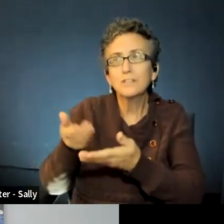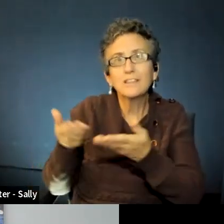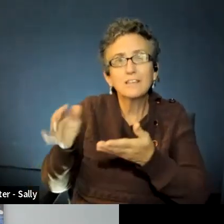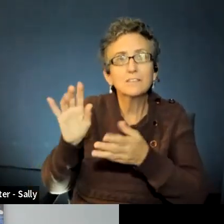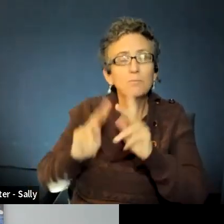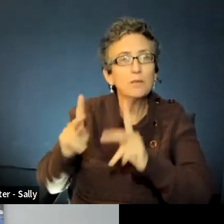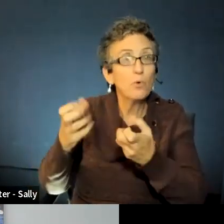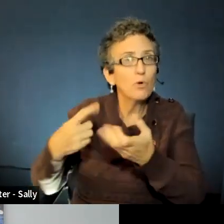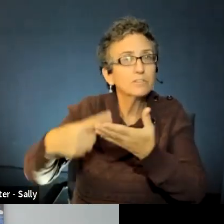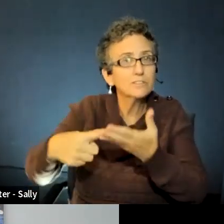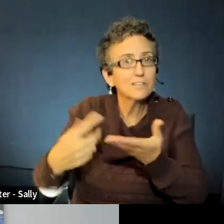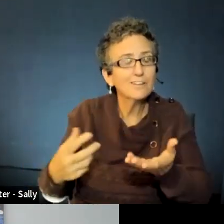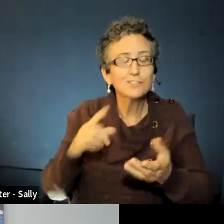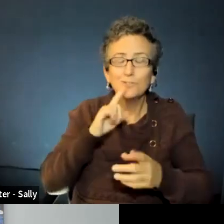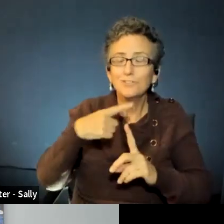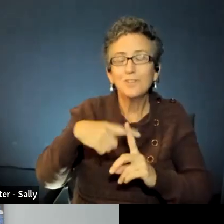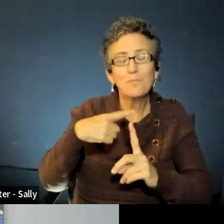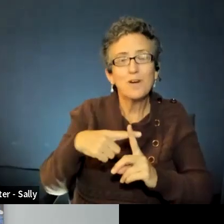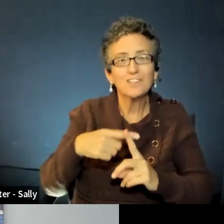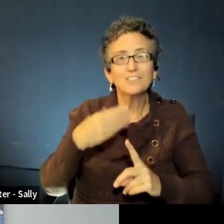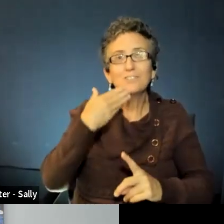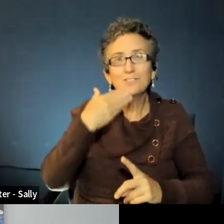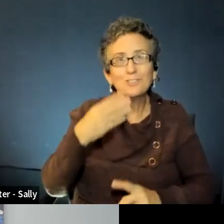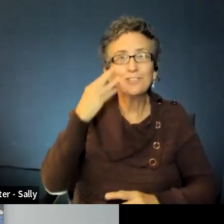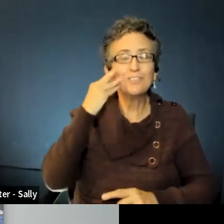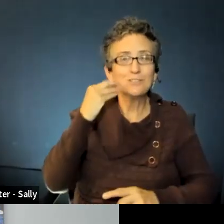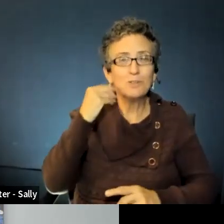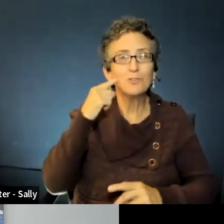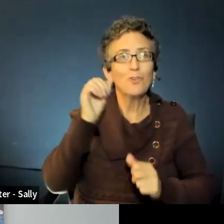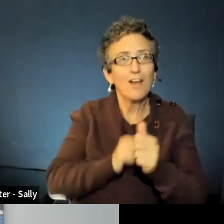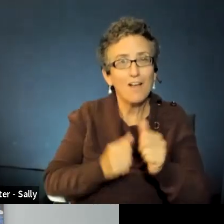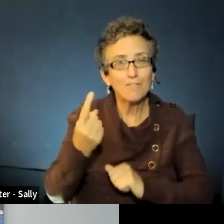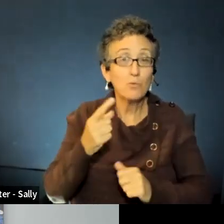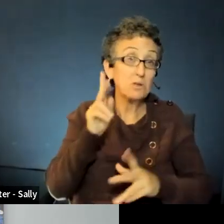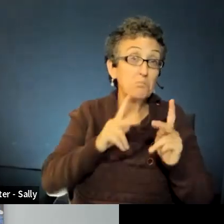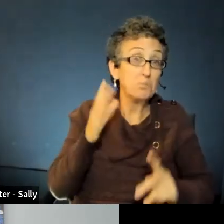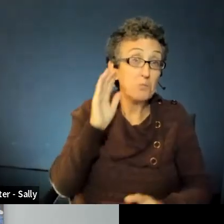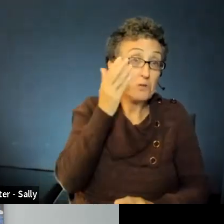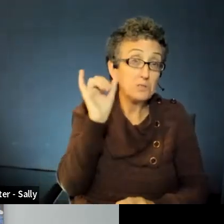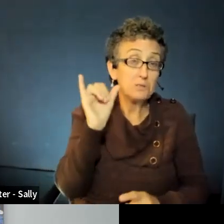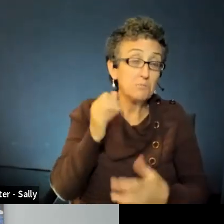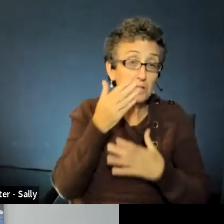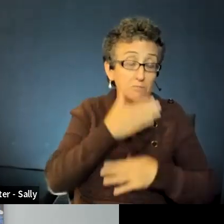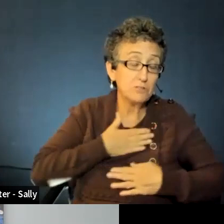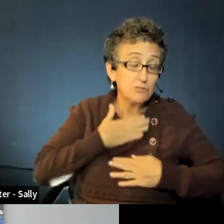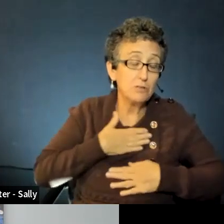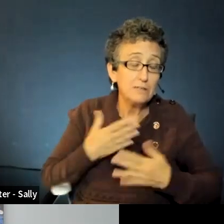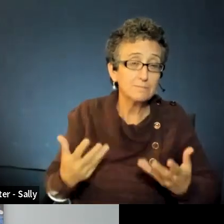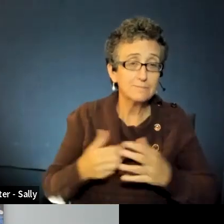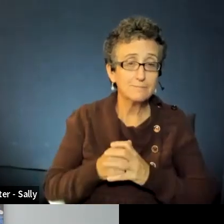so that one is exciting. My favorite is do it, which we have this thing called connection boxes, which we mail out every month. It has all the materials and supplies a person will need to do an activity for that month. So we have done things like canvas art team, vintage card making, which was really fun, we painted pots, and potted little succulent in them. Just fun activities, but we do them together and as we are doing these activities together, the discussion flows